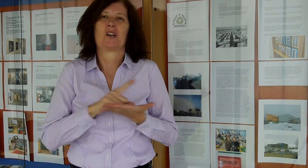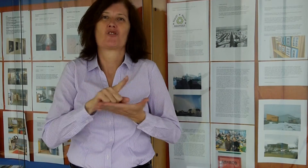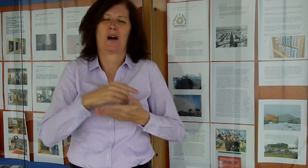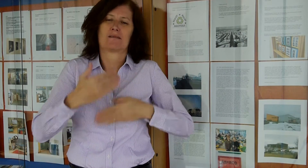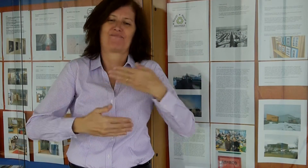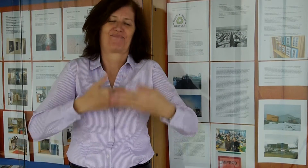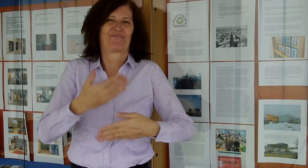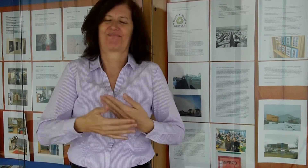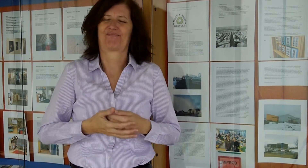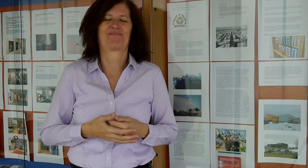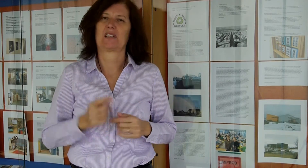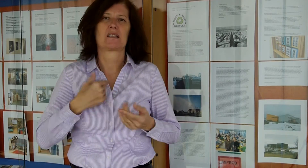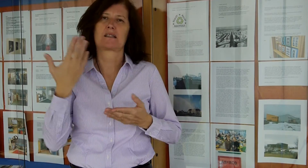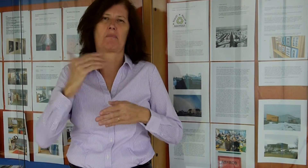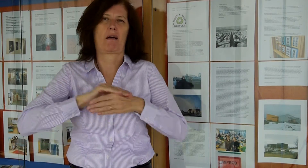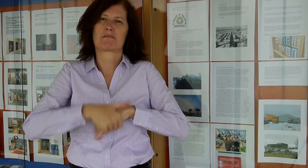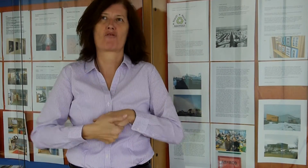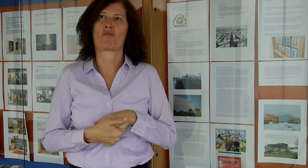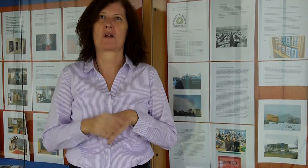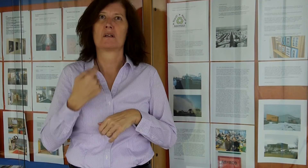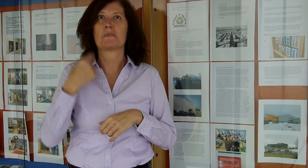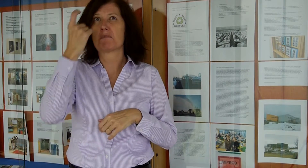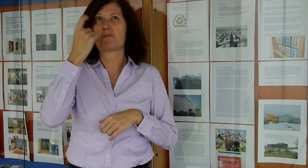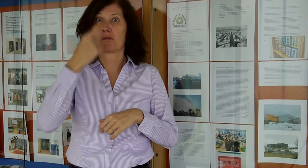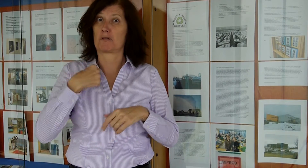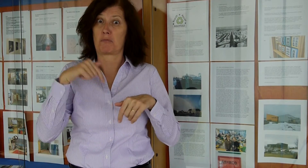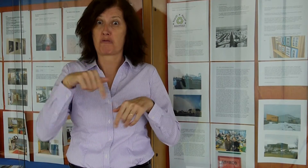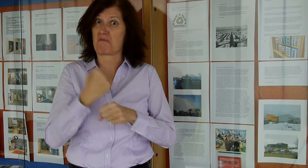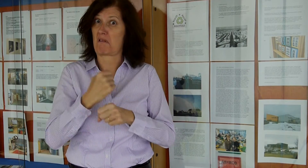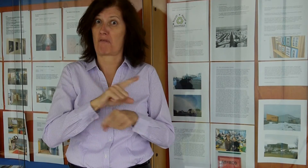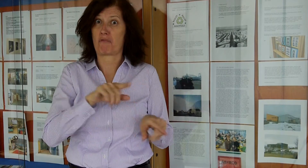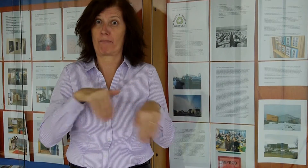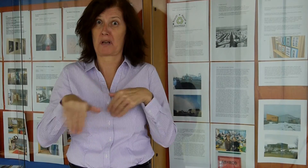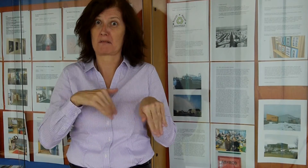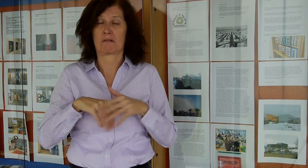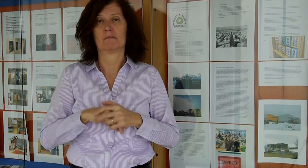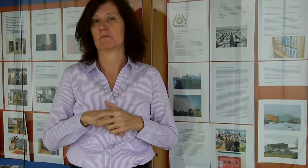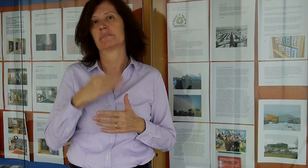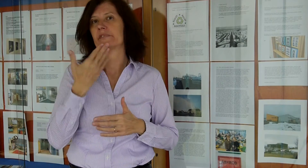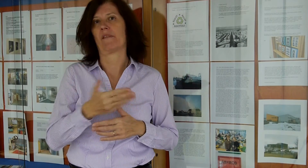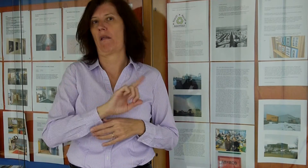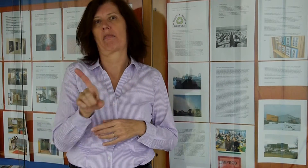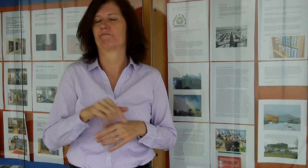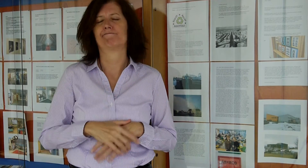But I soon felt unhappy. At the idea of doing this job for the rest of my life, I said to myself: “no, thanks, no.”